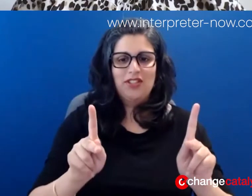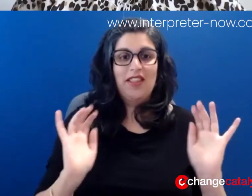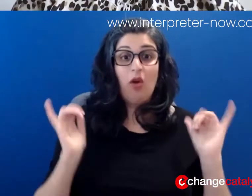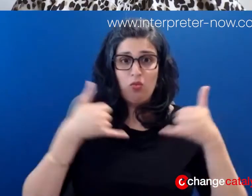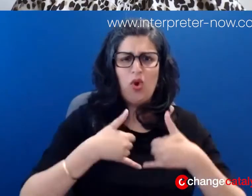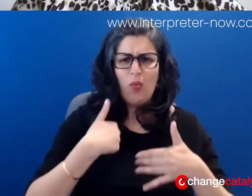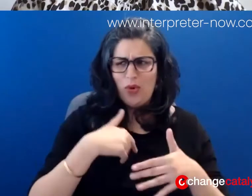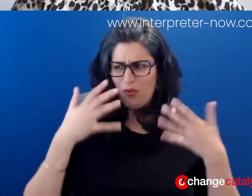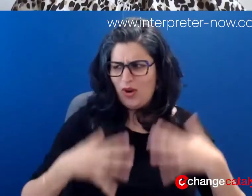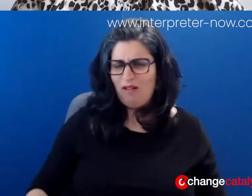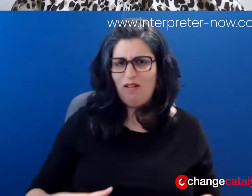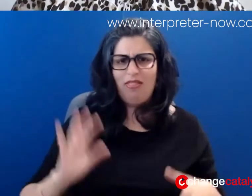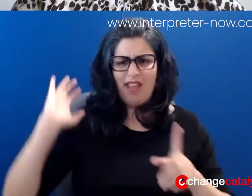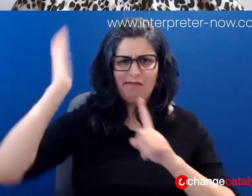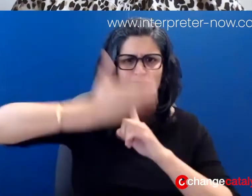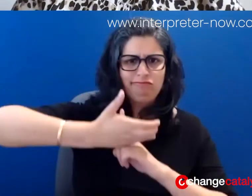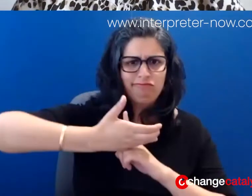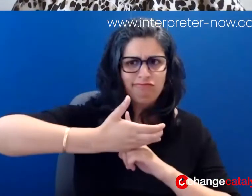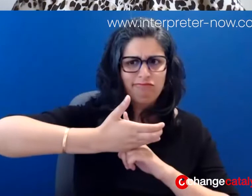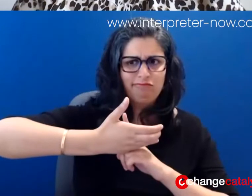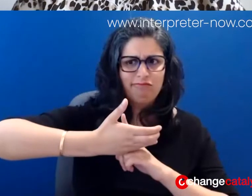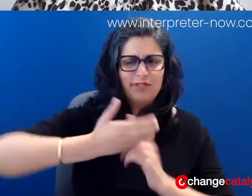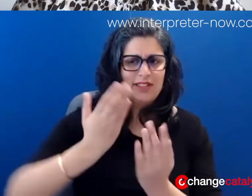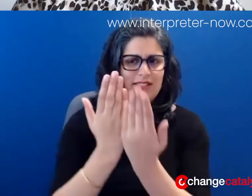What is that armor that Brené Brown talks about?